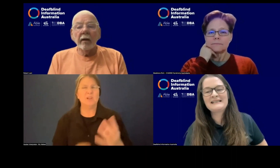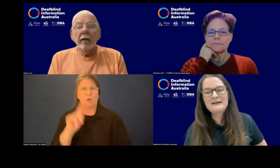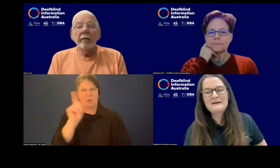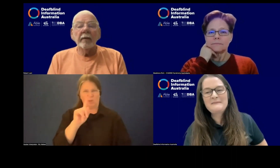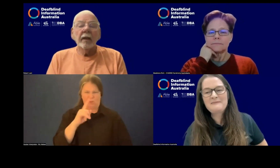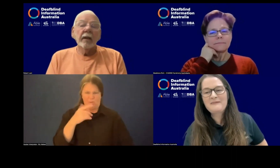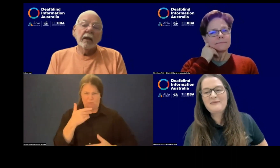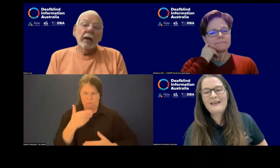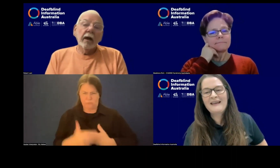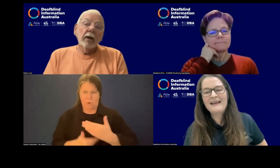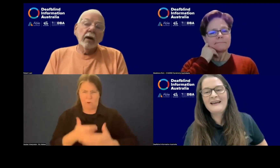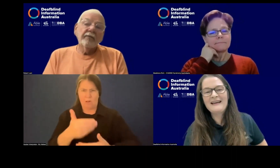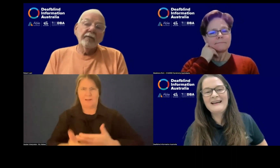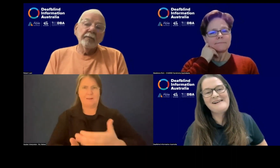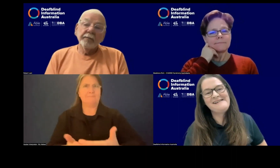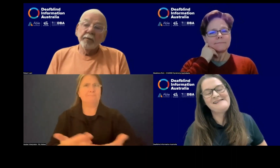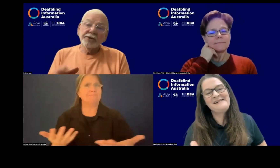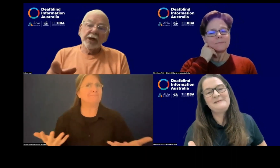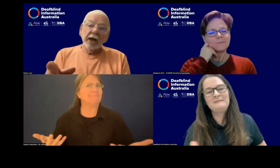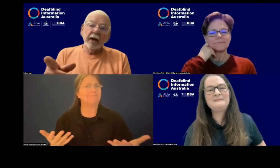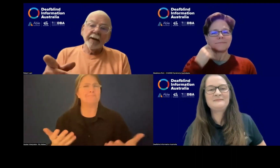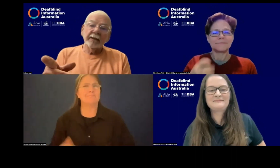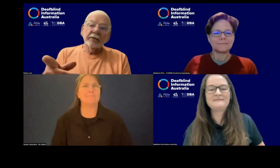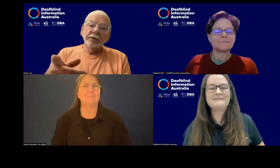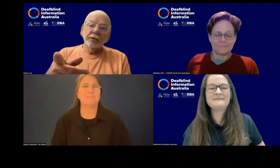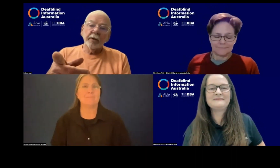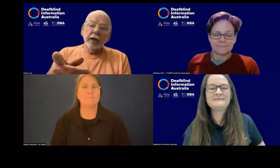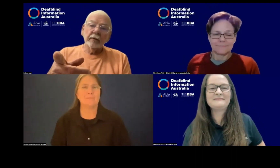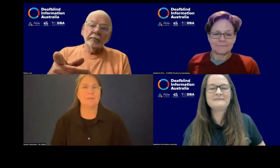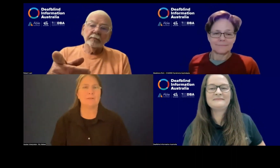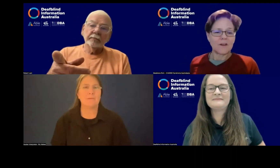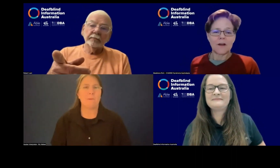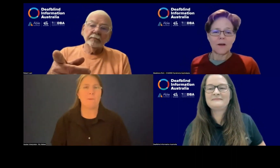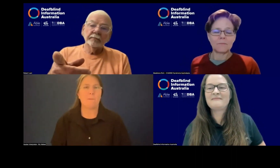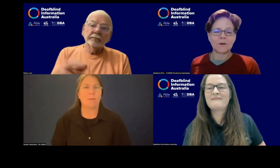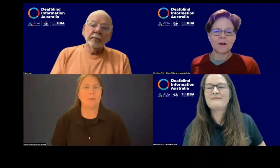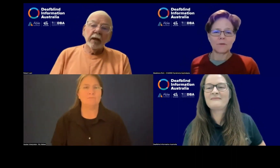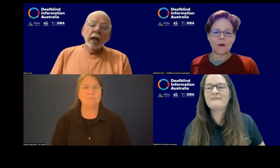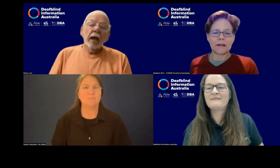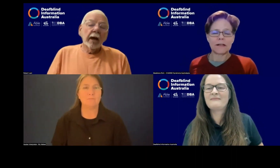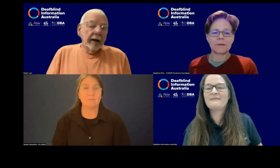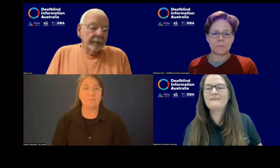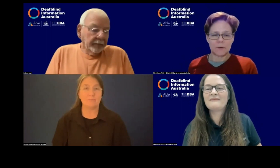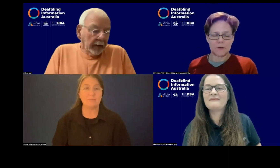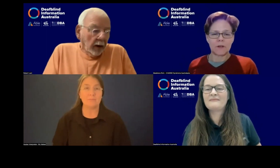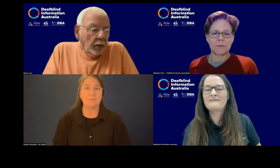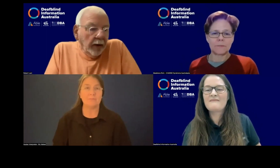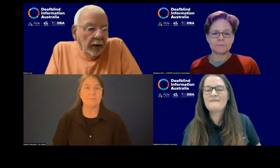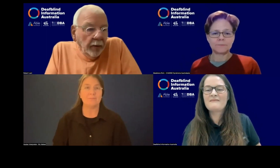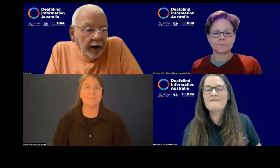Shall I go Madelene, or do you want to go? No, I'm not quite clear.